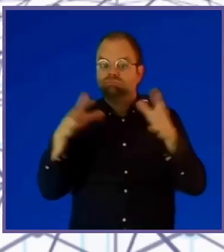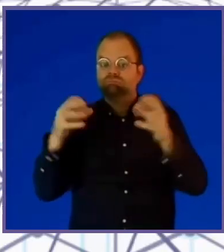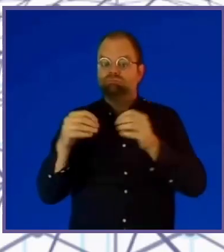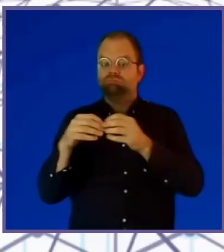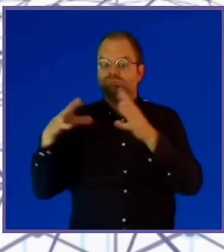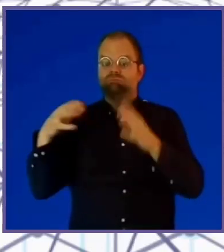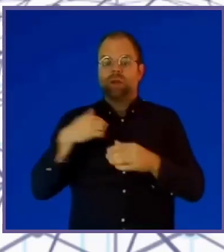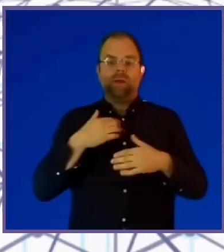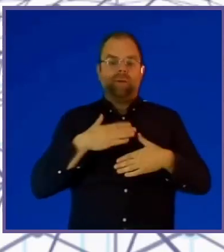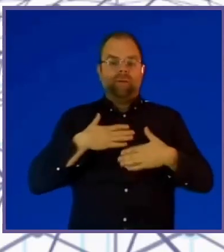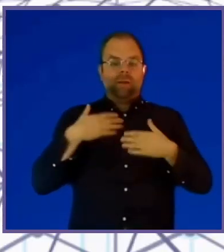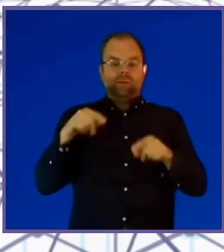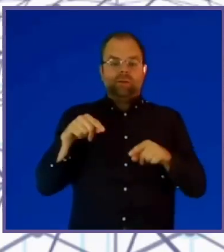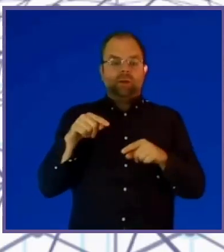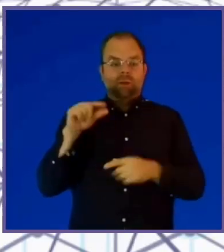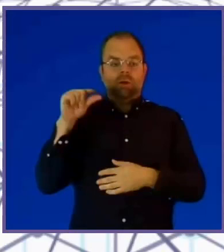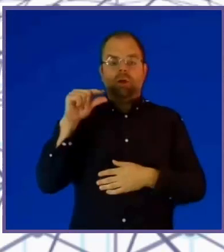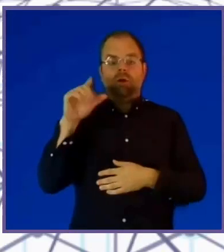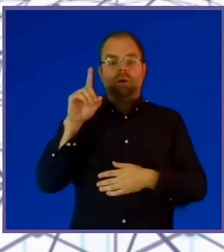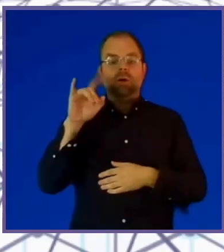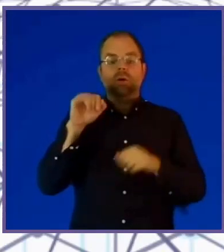will become a reality too, like mine.